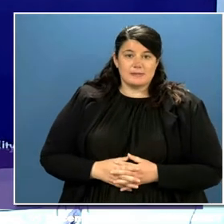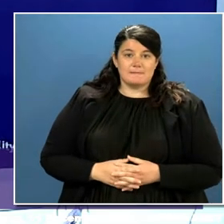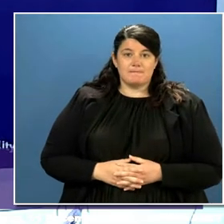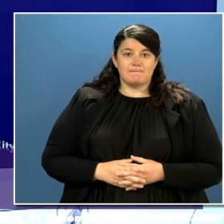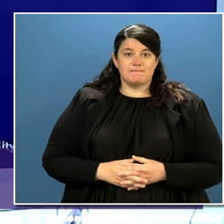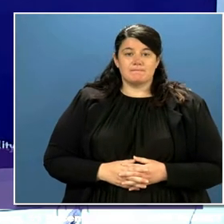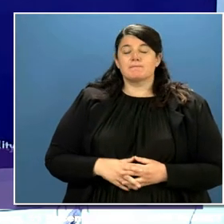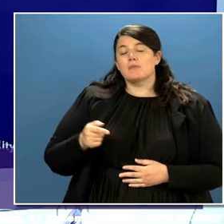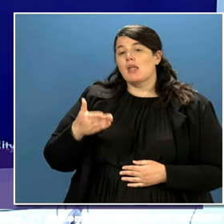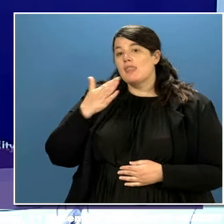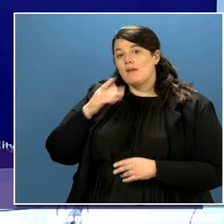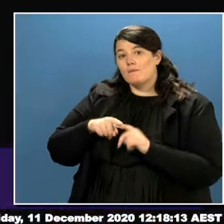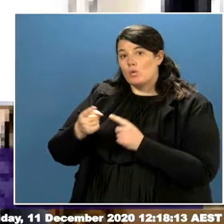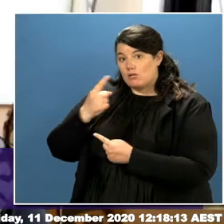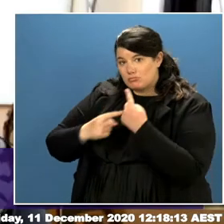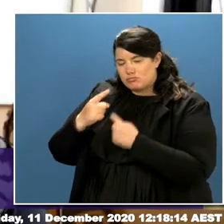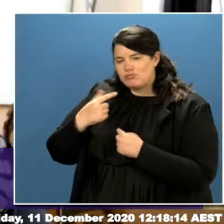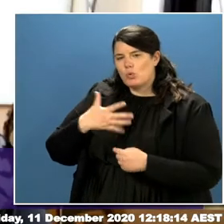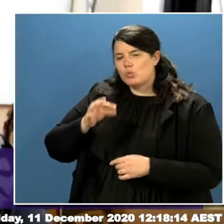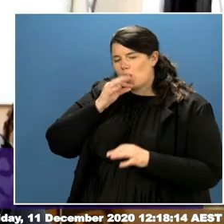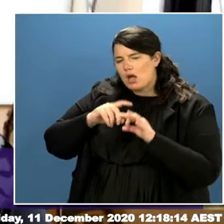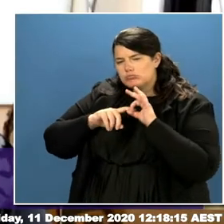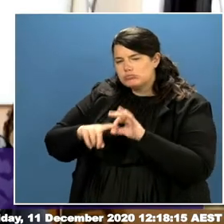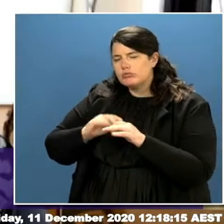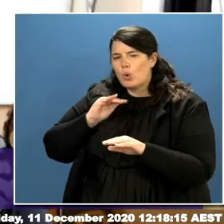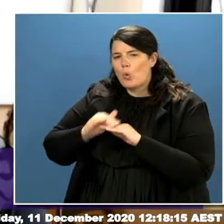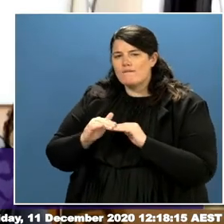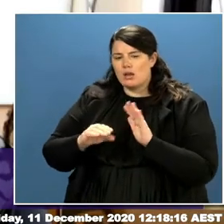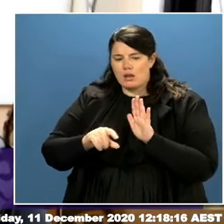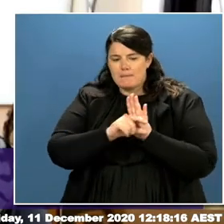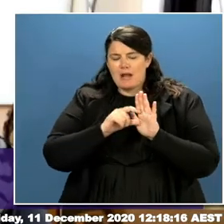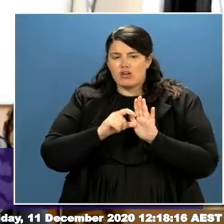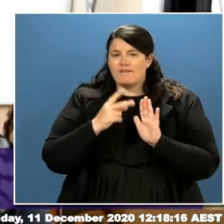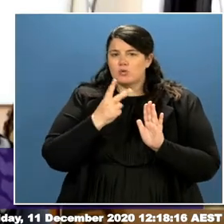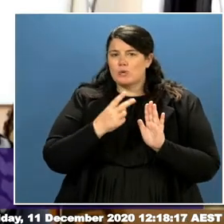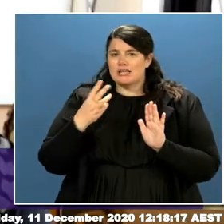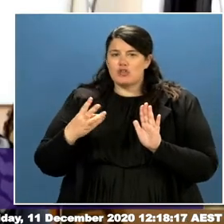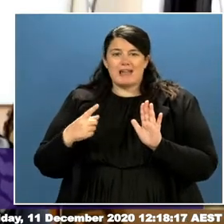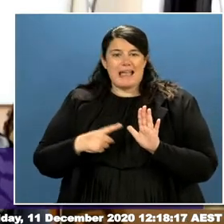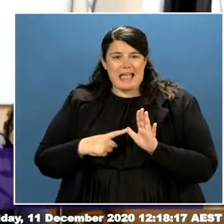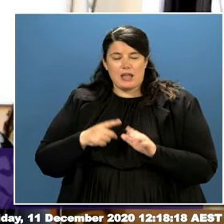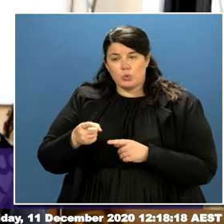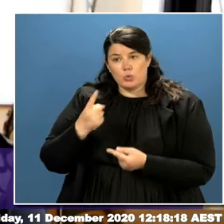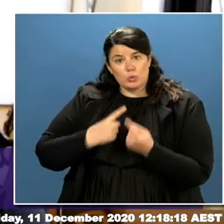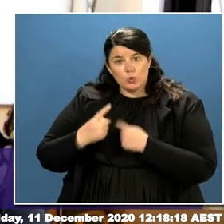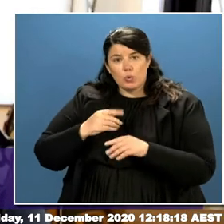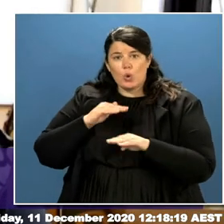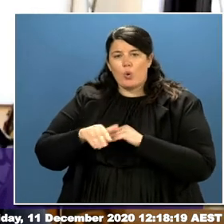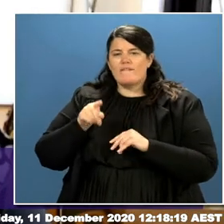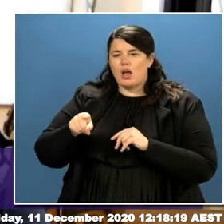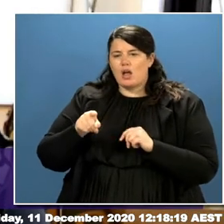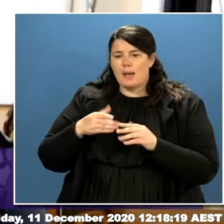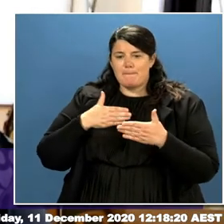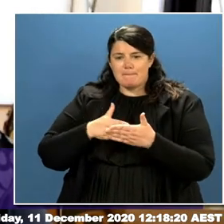I just wanted to ask you about paragraph 23a where you talk about the barrier of